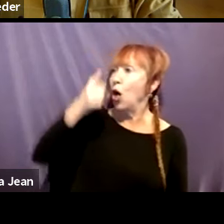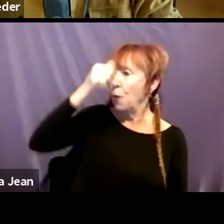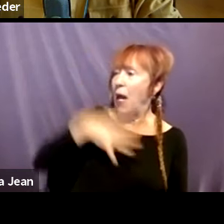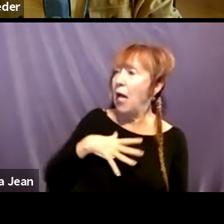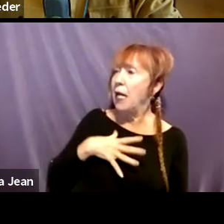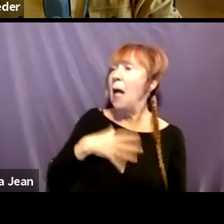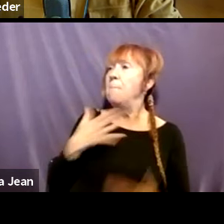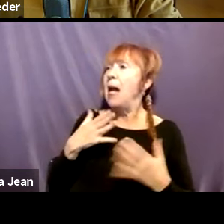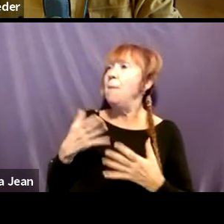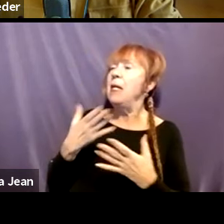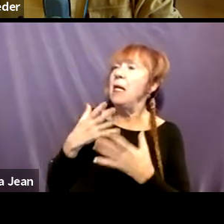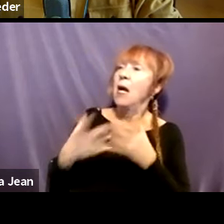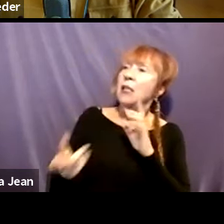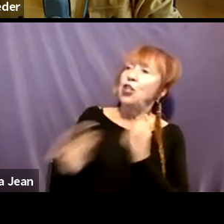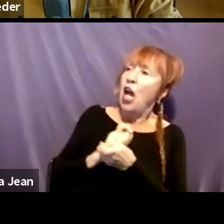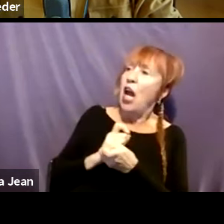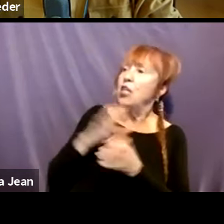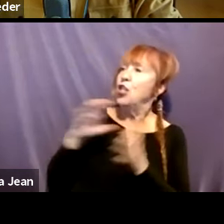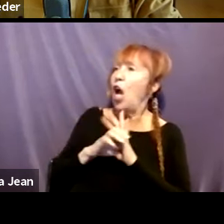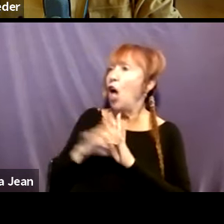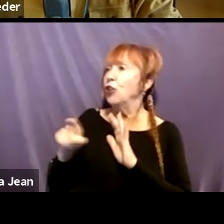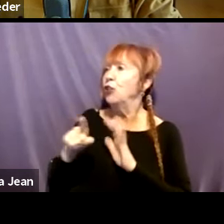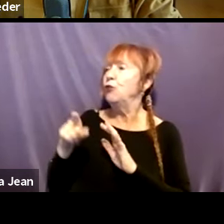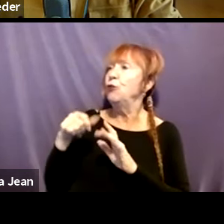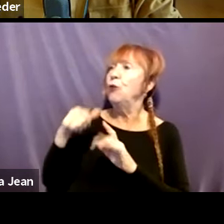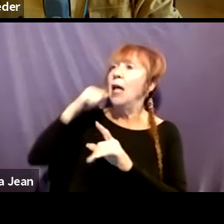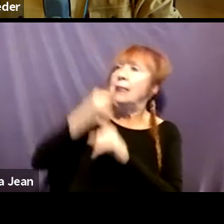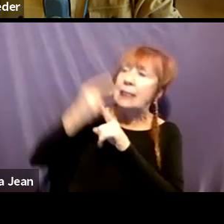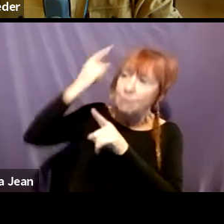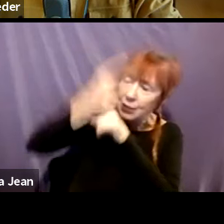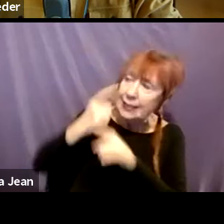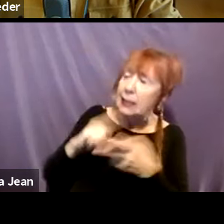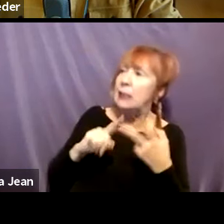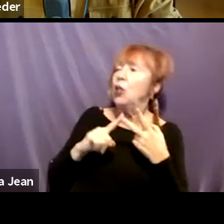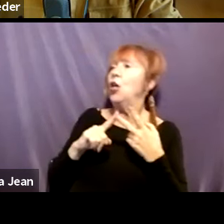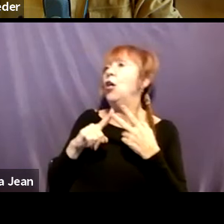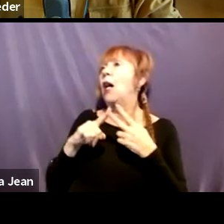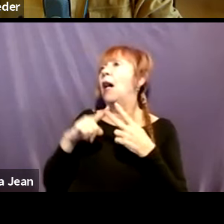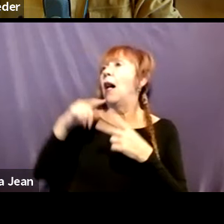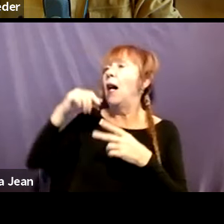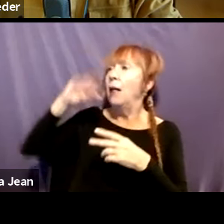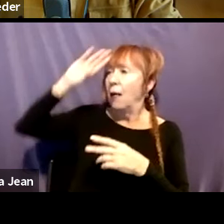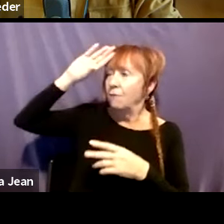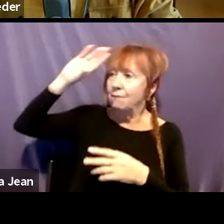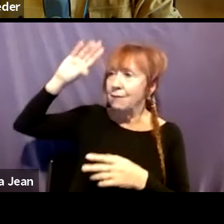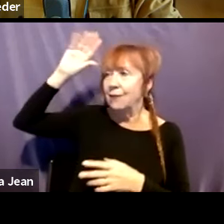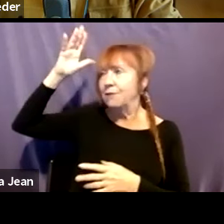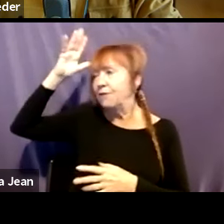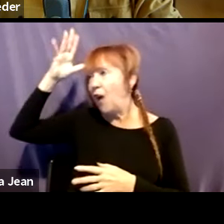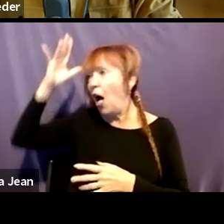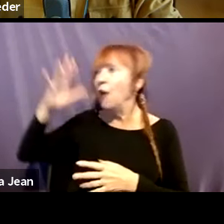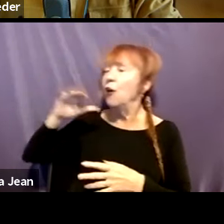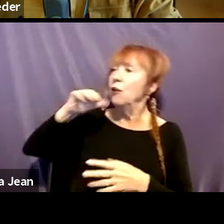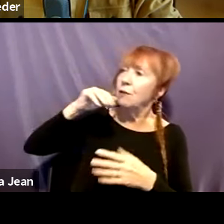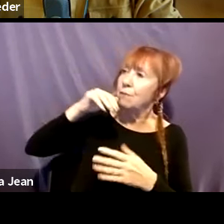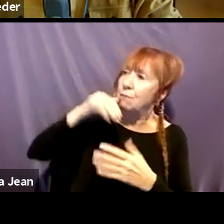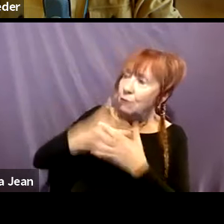But, yeah, we kind of had to do that for that particular project, 'cause it was like, "Well, this is what they're lookin' for, so let's tweak it".